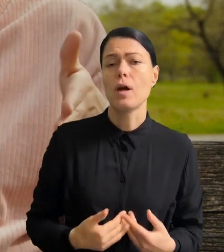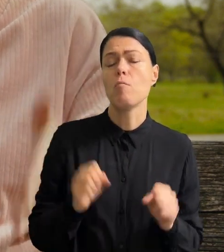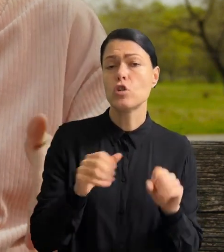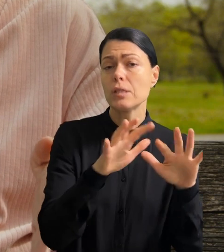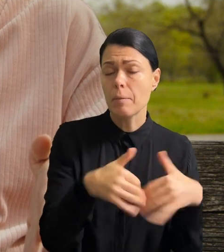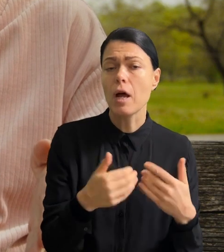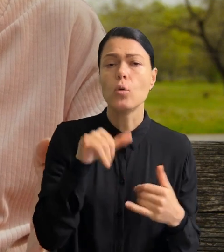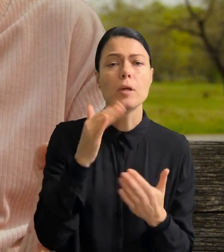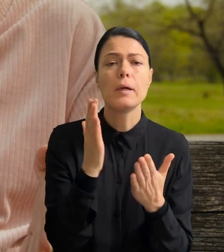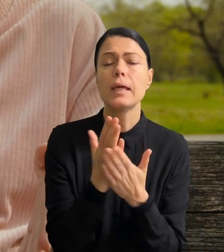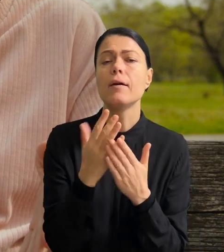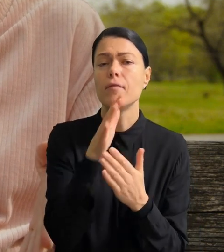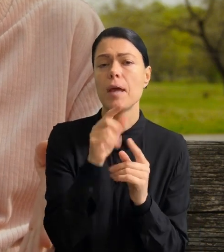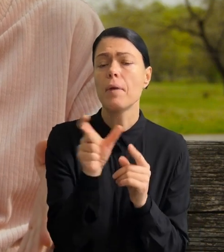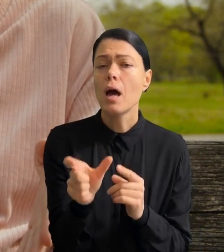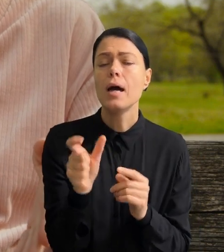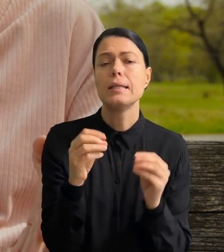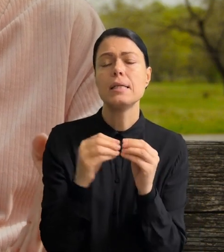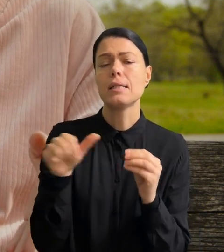"But you only have 10 minutes to get everything ready."